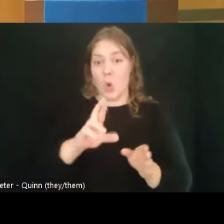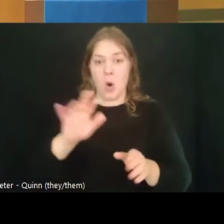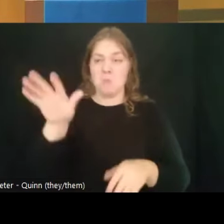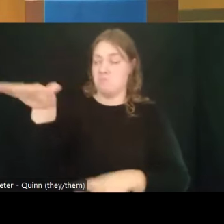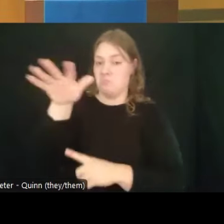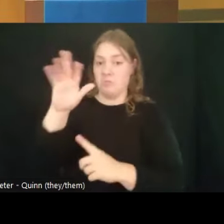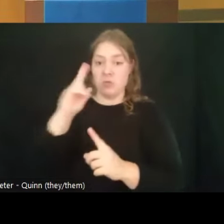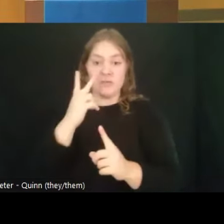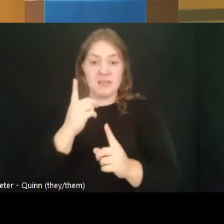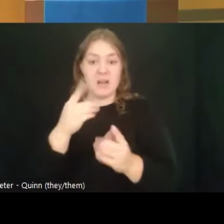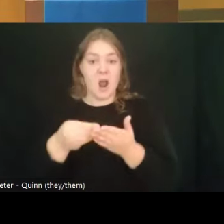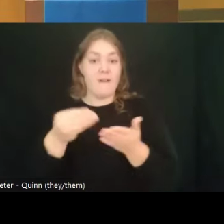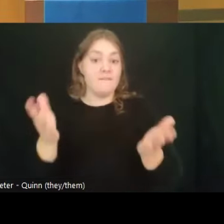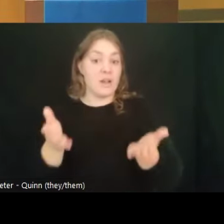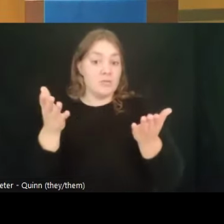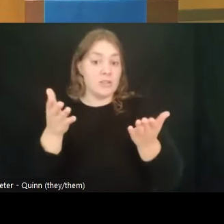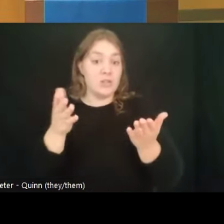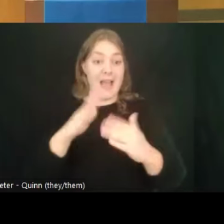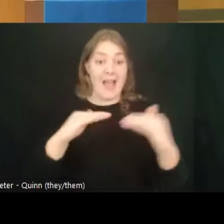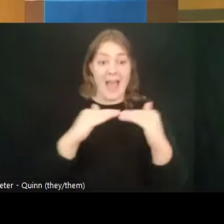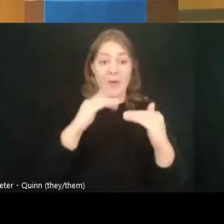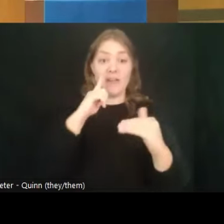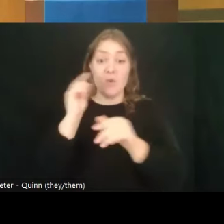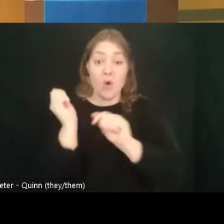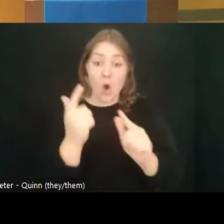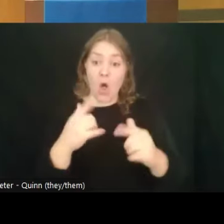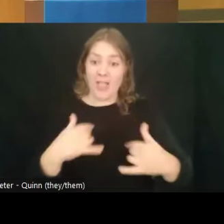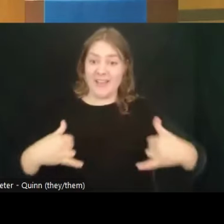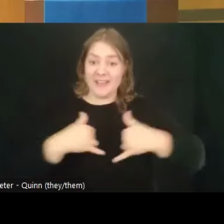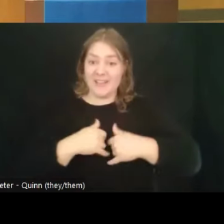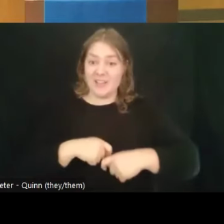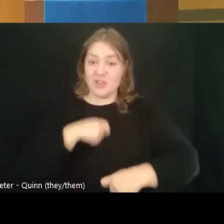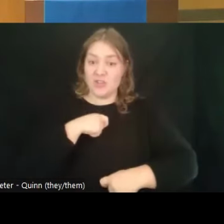fundraisers where we did the equity for all jacket sale um we're intentional with this we